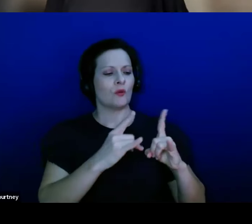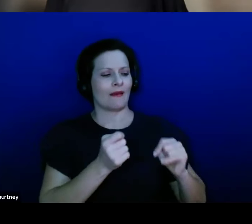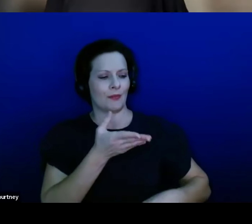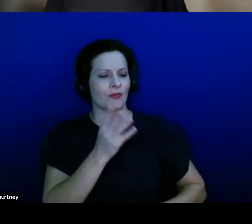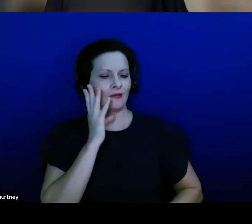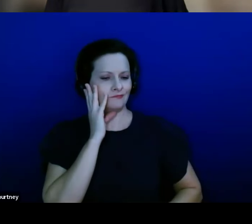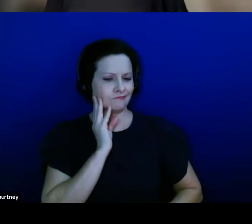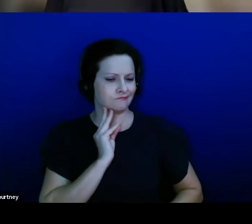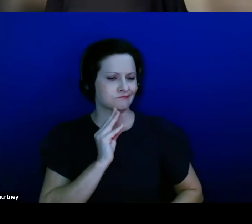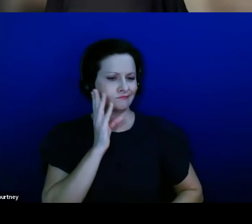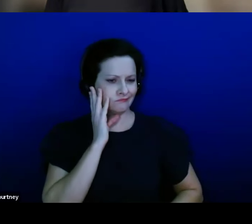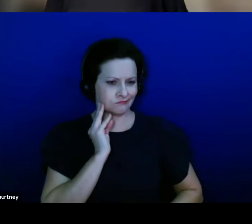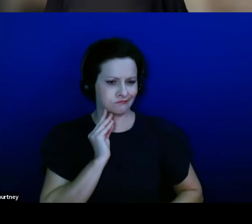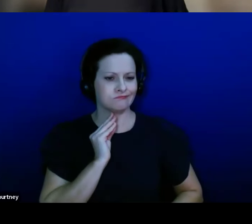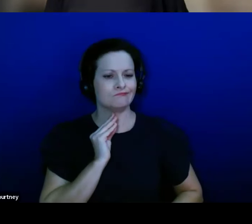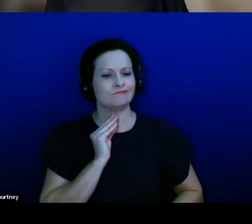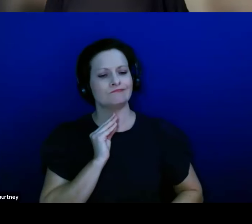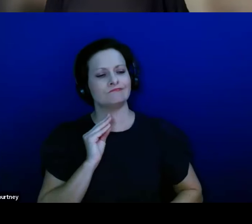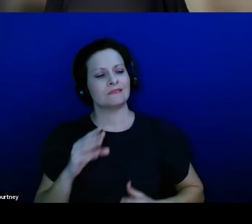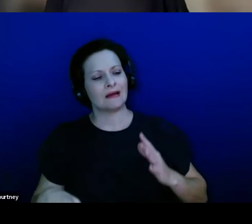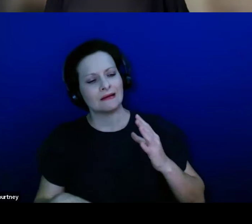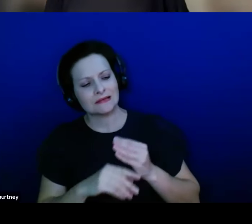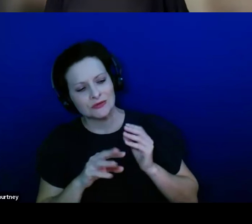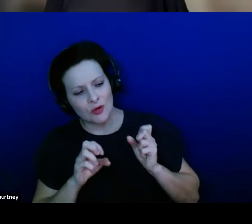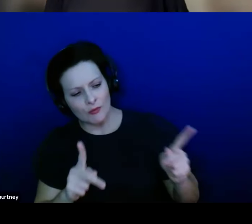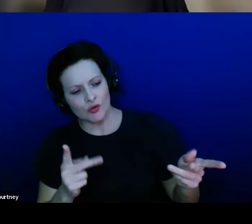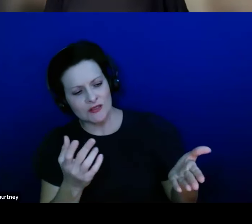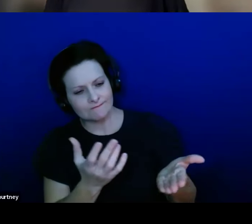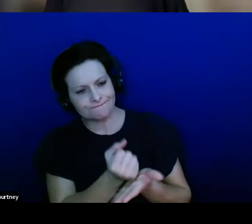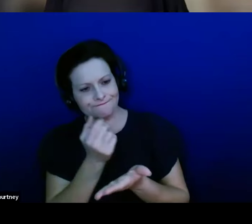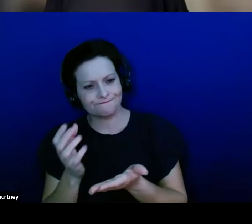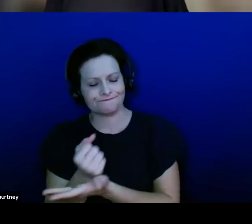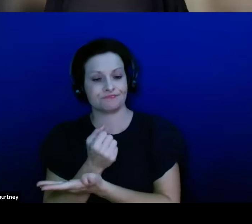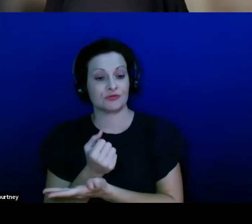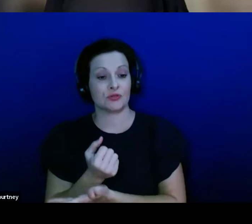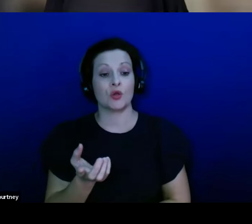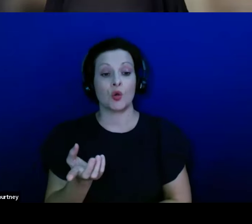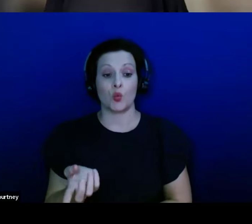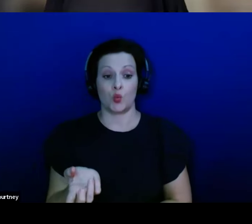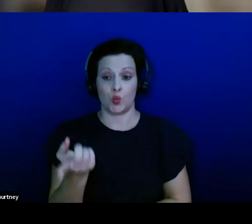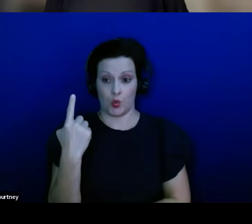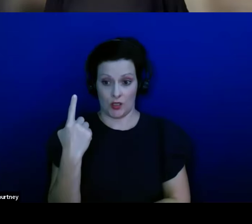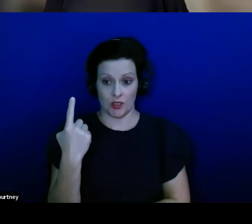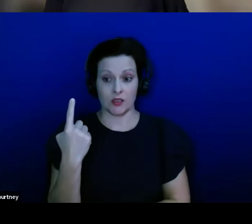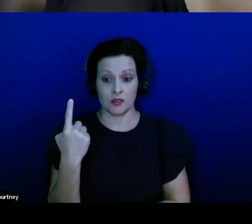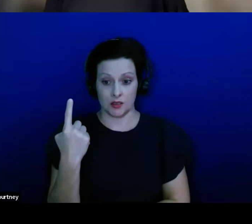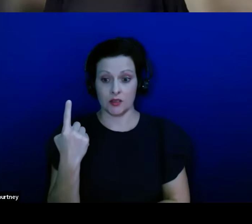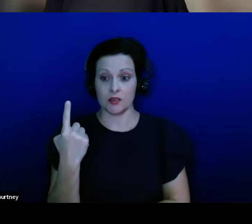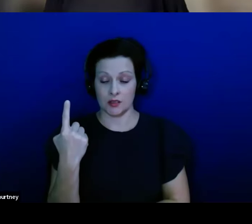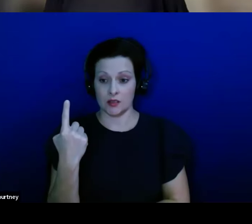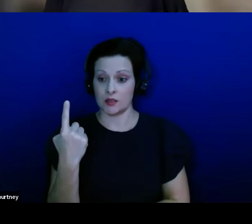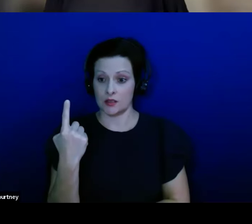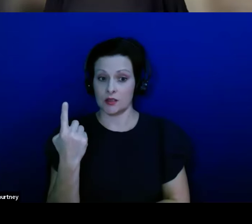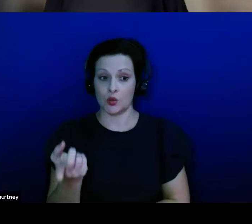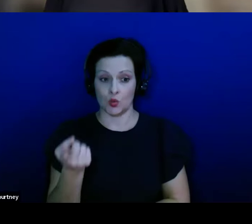seeking out those extracurricular opportunities. I will say one of my takeaways I was going